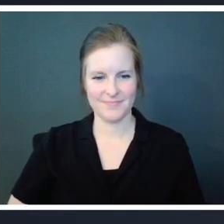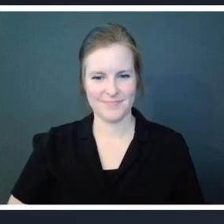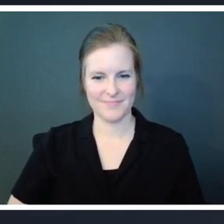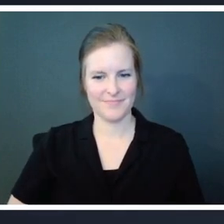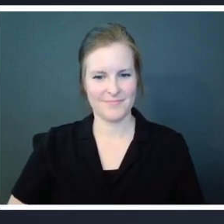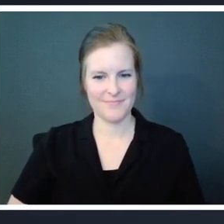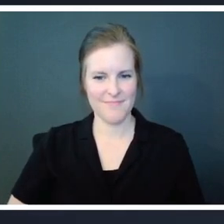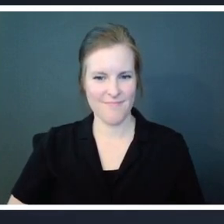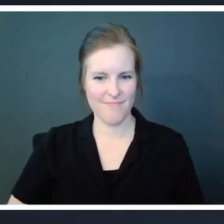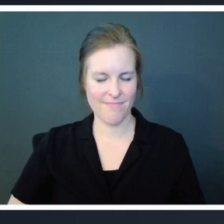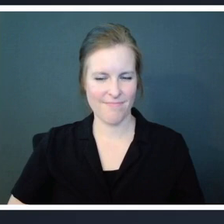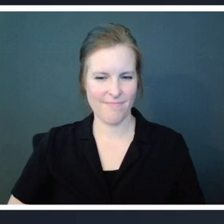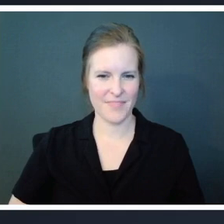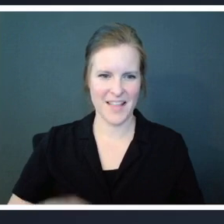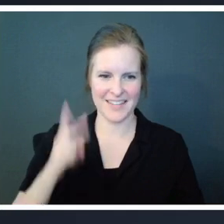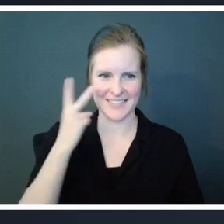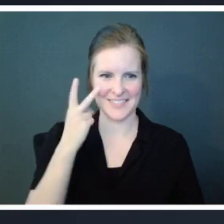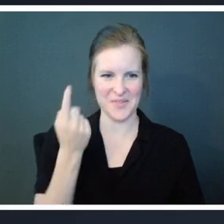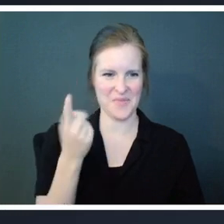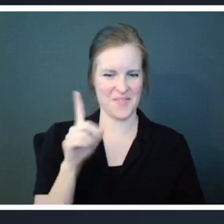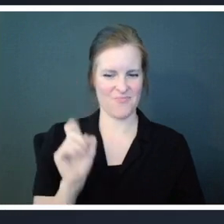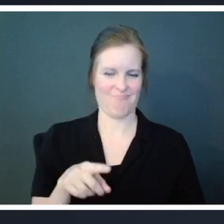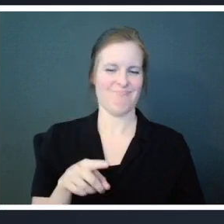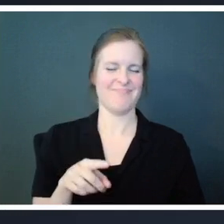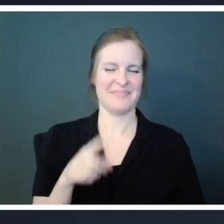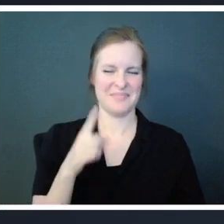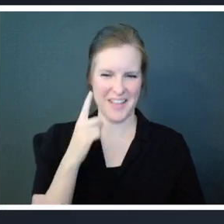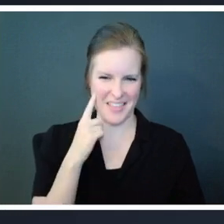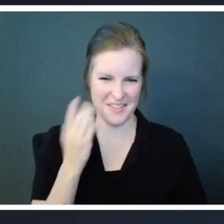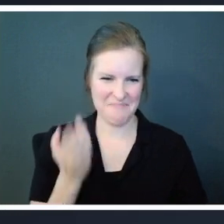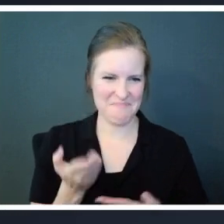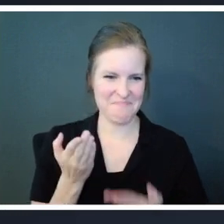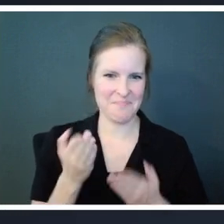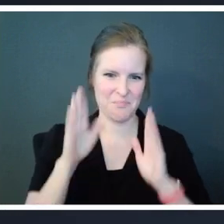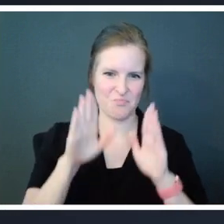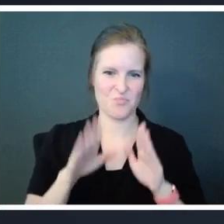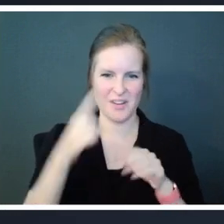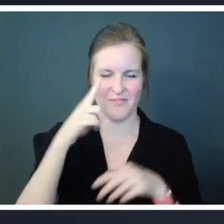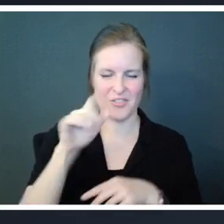I see one that I think actually might be great for Alison. Not to put you on the spot, Alison, but